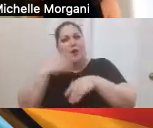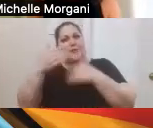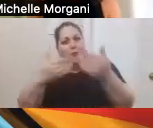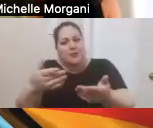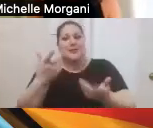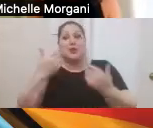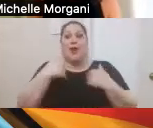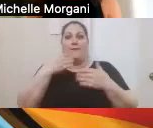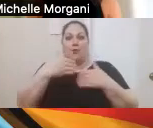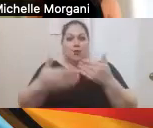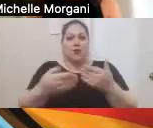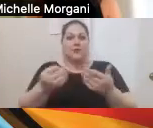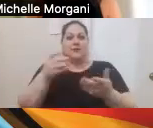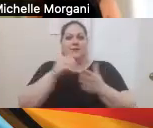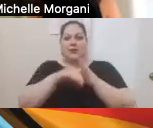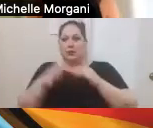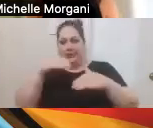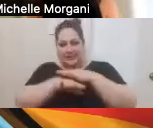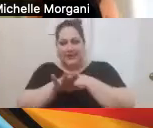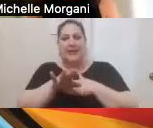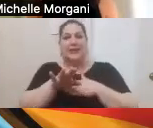yeah, making a voice profile to start.